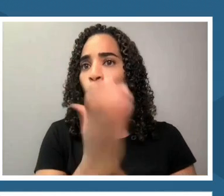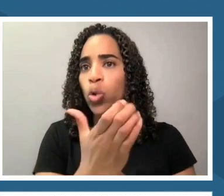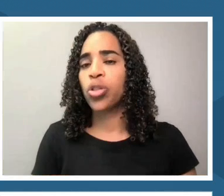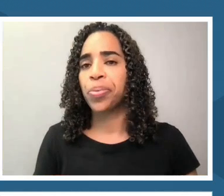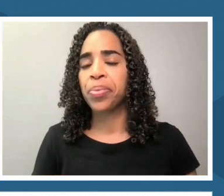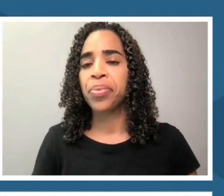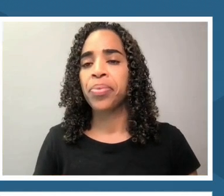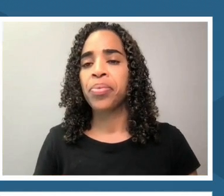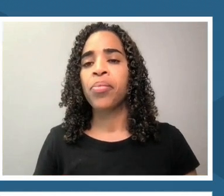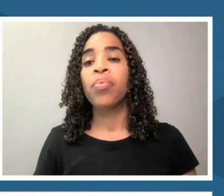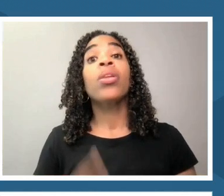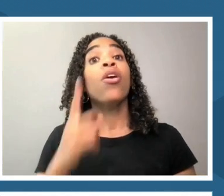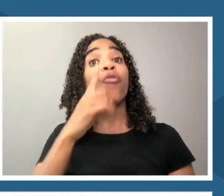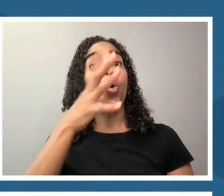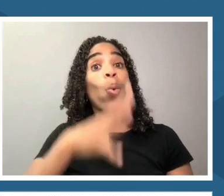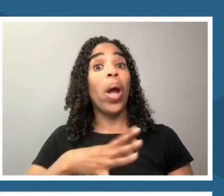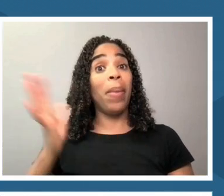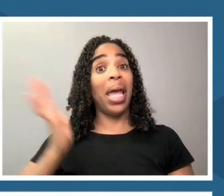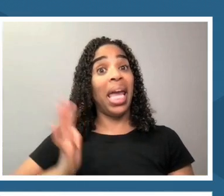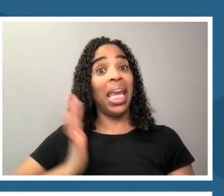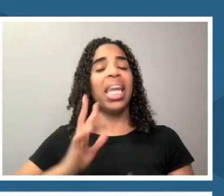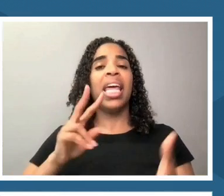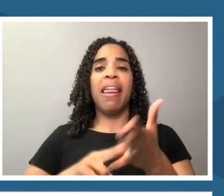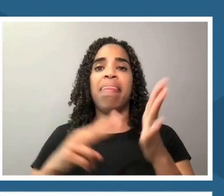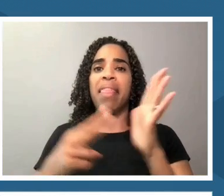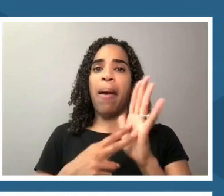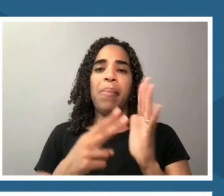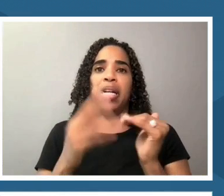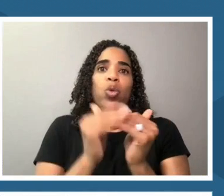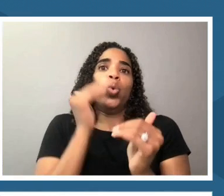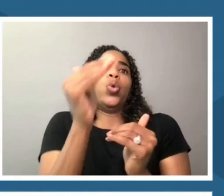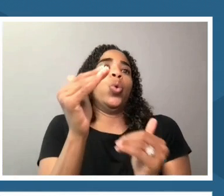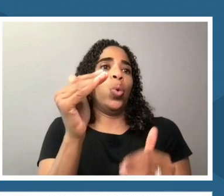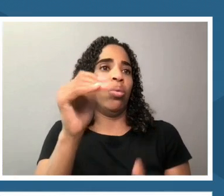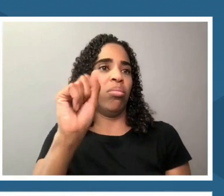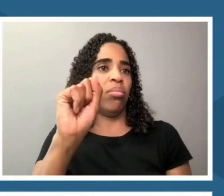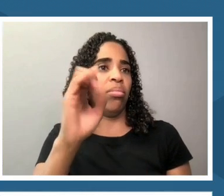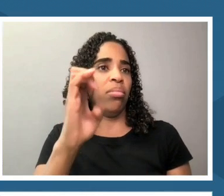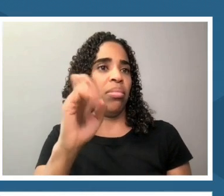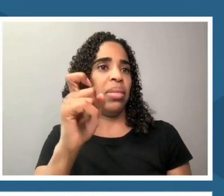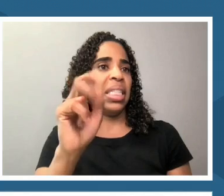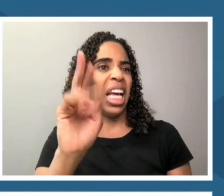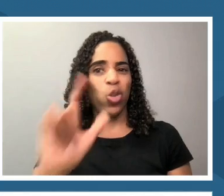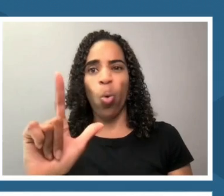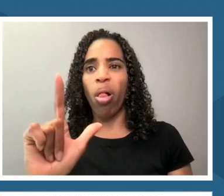this time this meant a hyper sexualized depiction